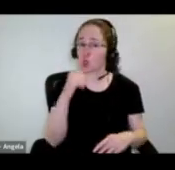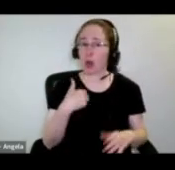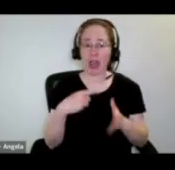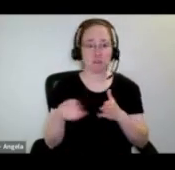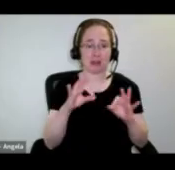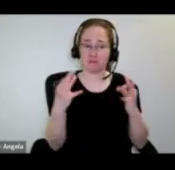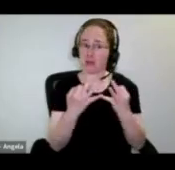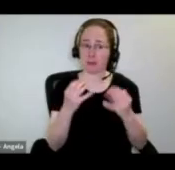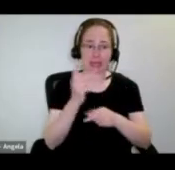Laura Vegas: Please?